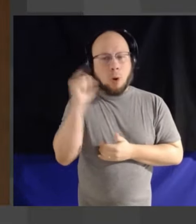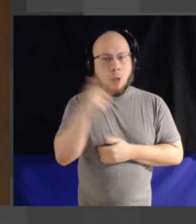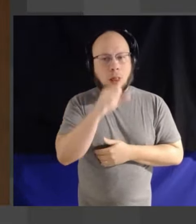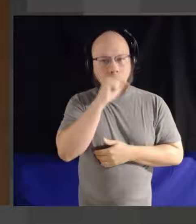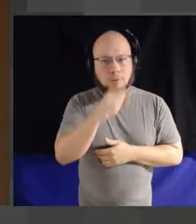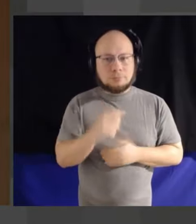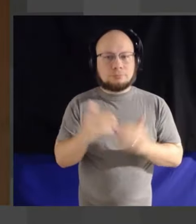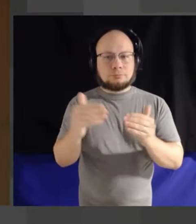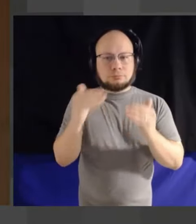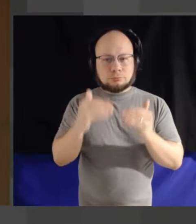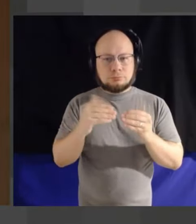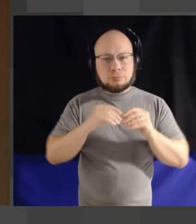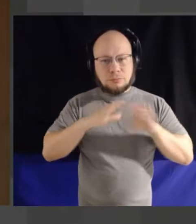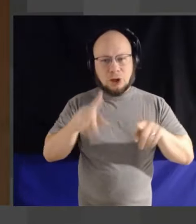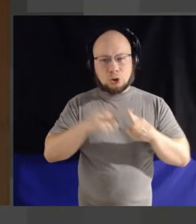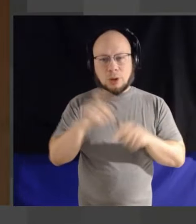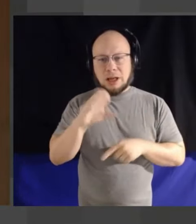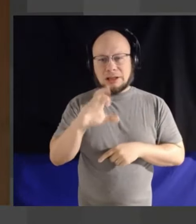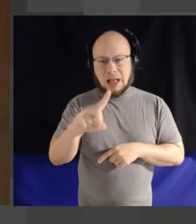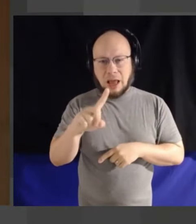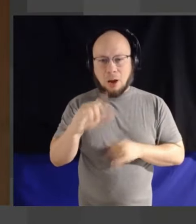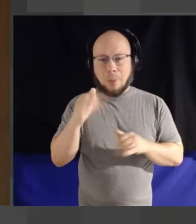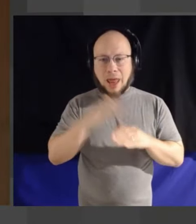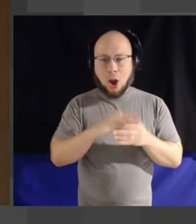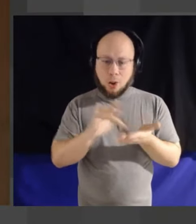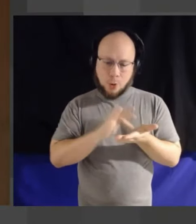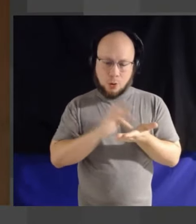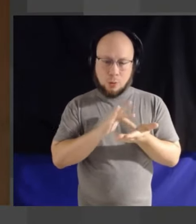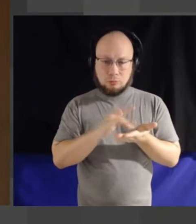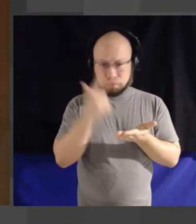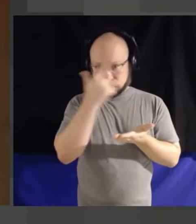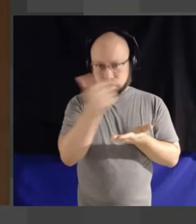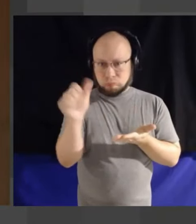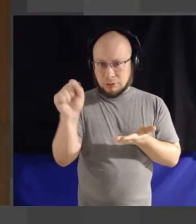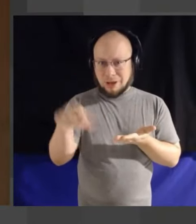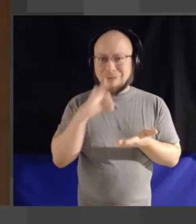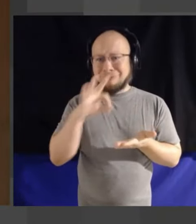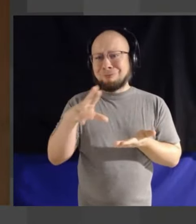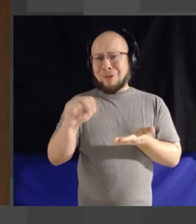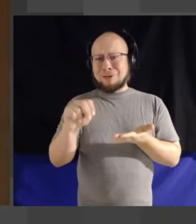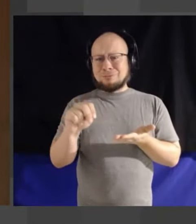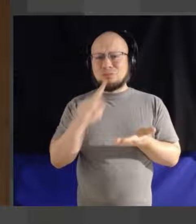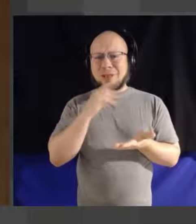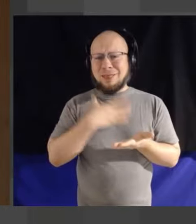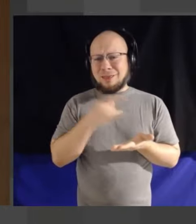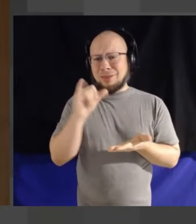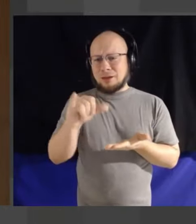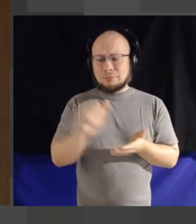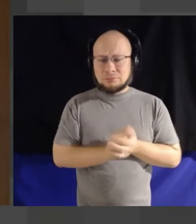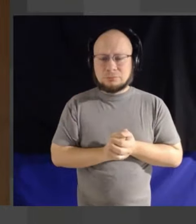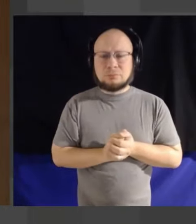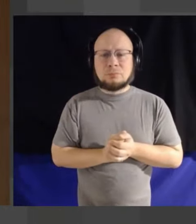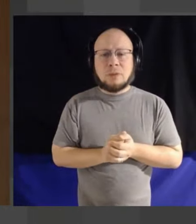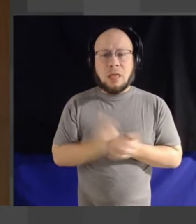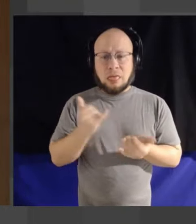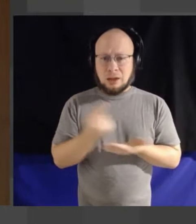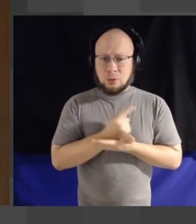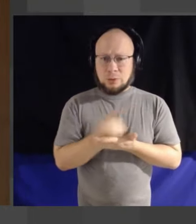MERCHANTS AND OUR DAILY TRIALS. WE LAUNCHED FOR X CLOUD SO NOW